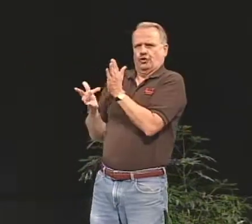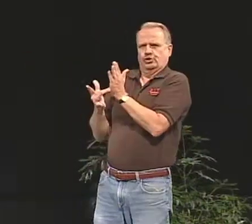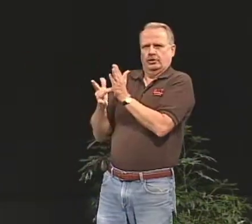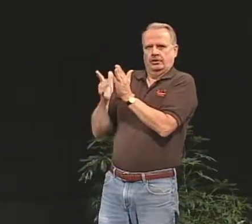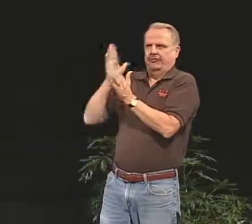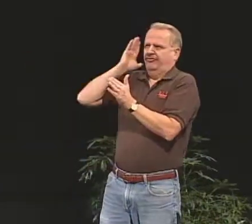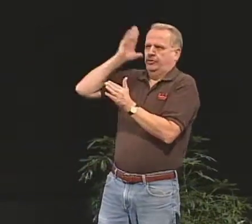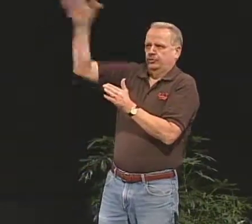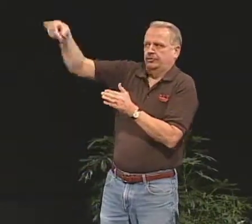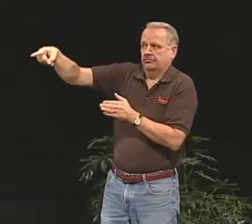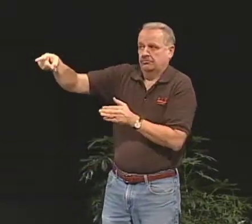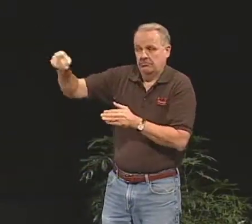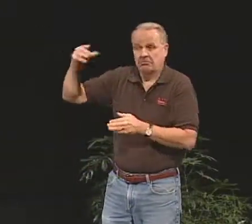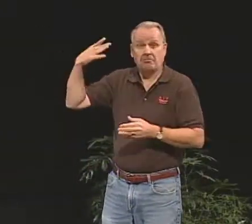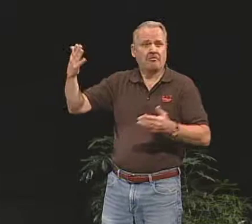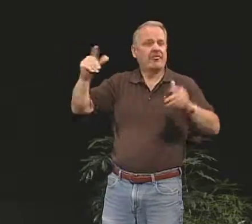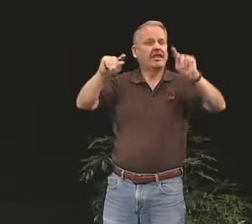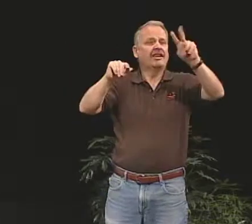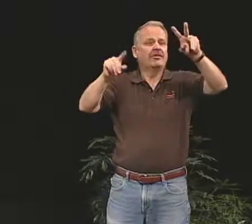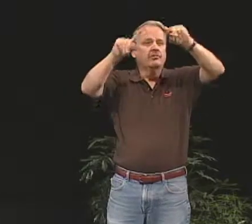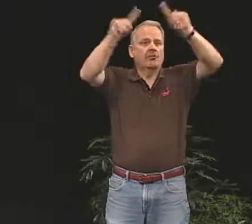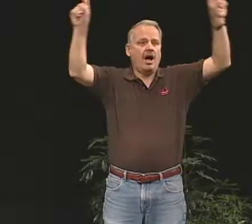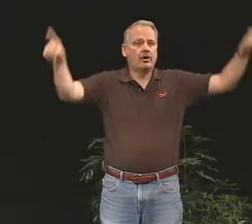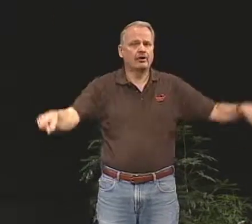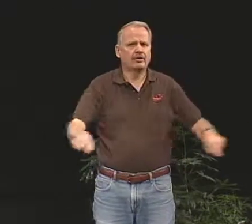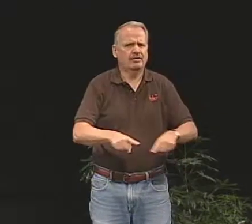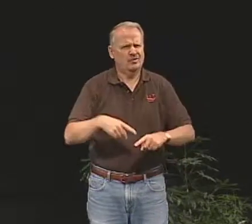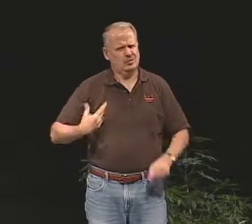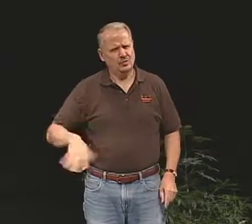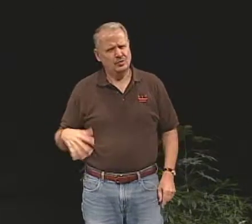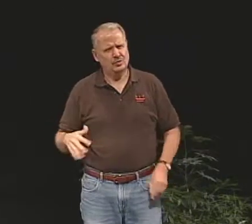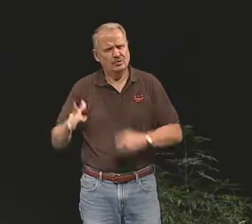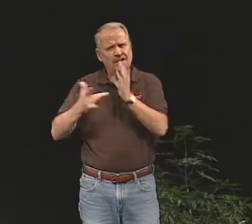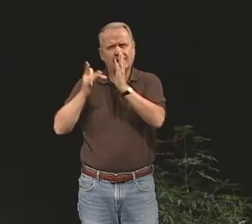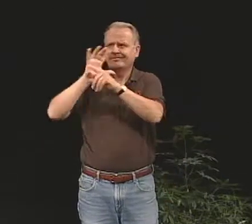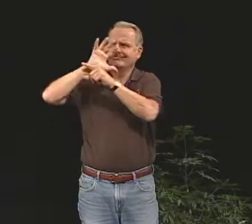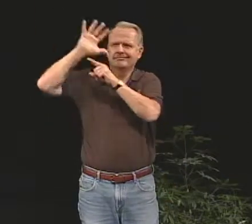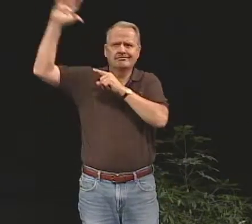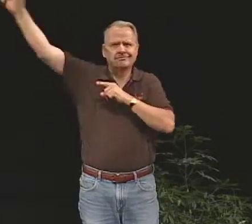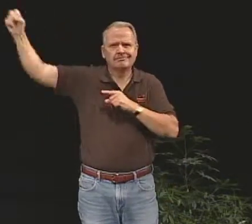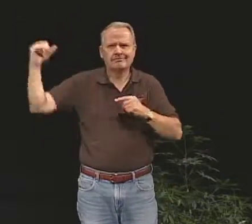The answer is probably no. We're thinking hopefully down the road,